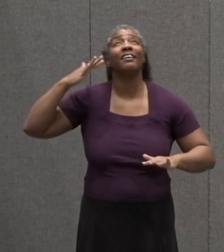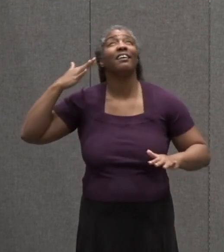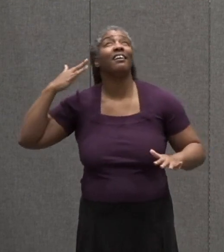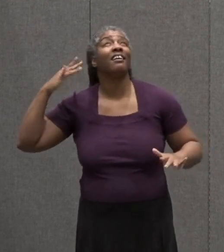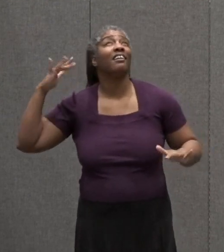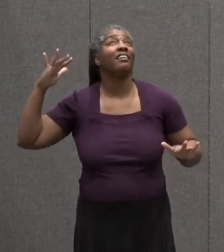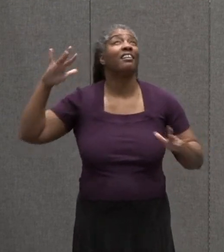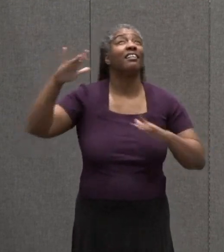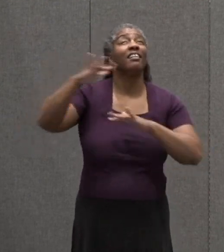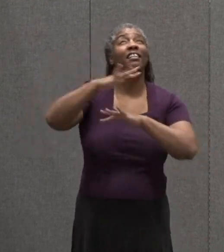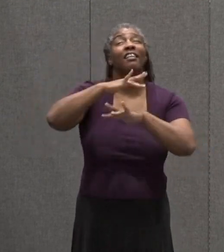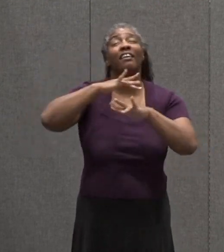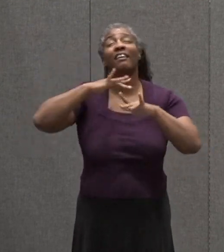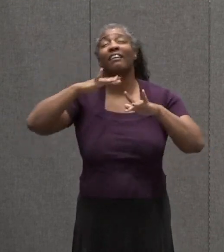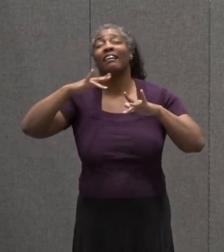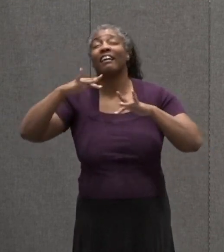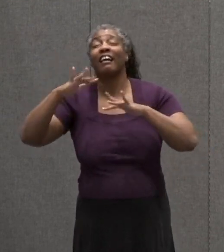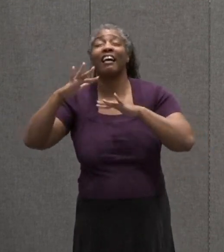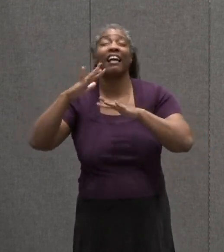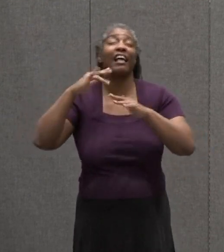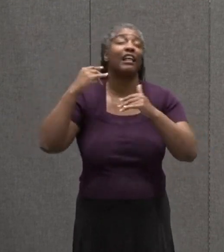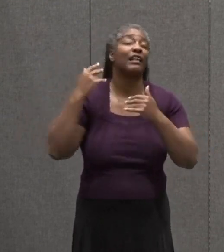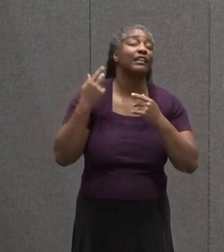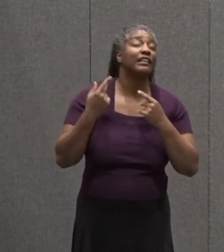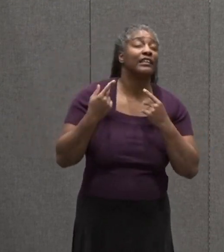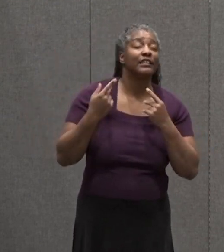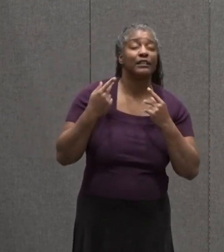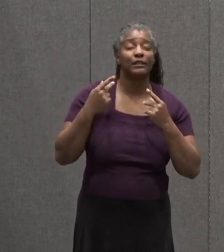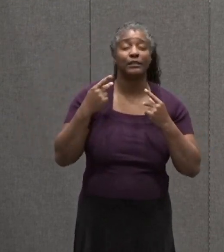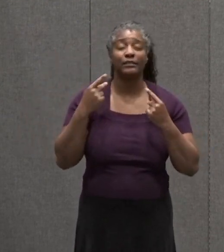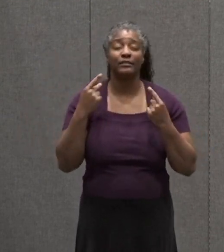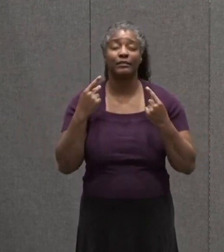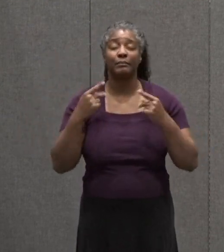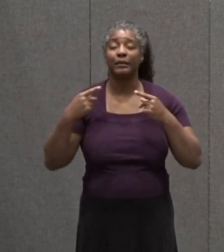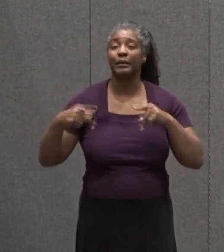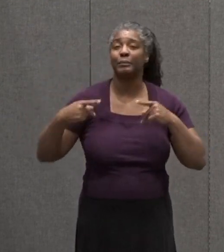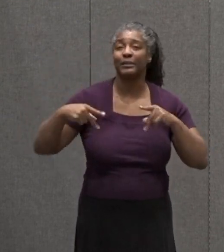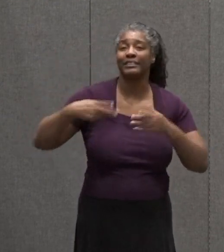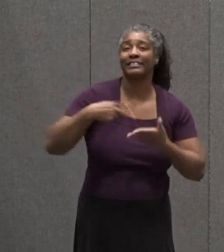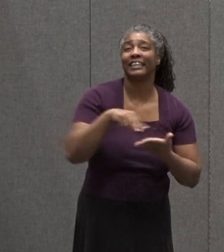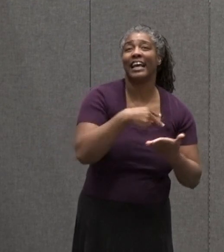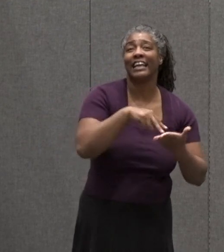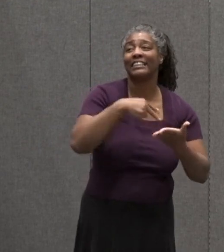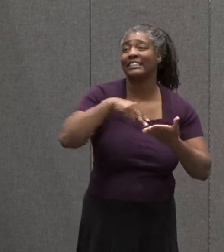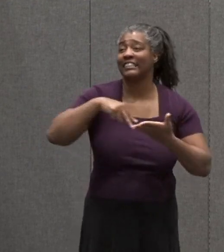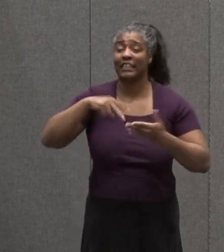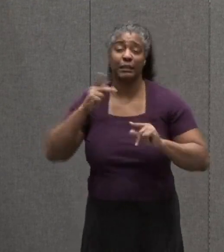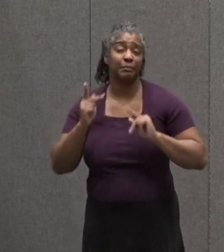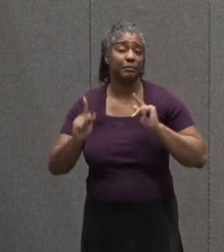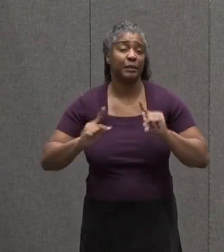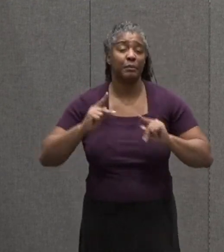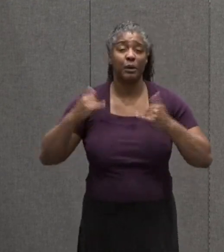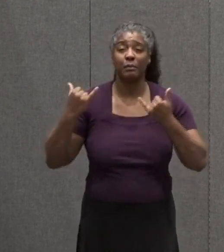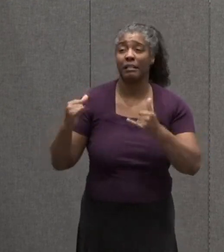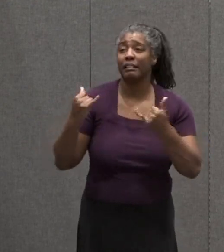of a sudden the alarm clock goes off. And you hit the snooze. Even though you hit the snooze, your brain starts